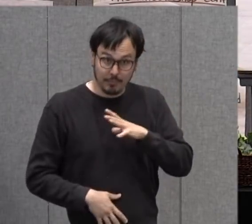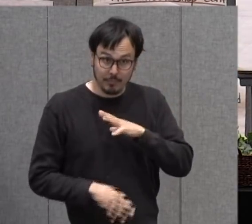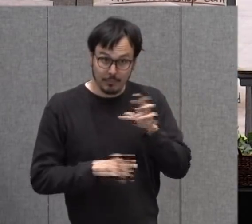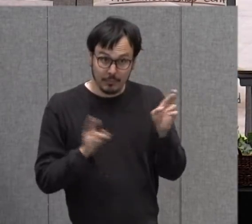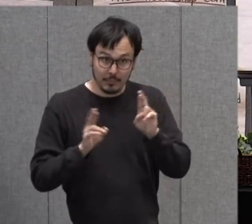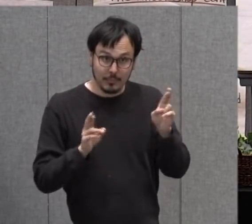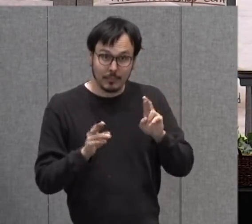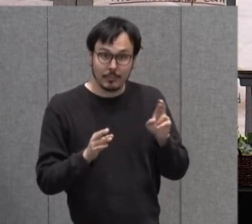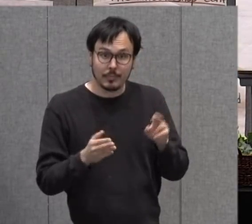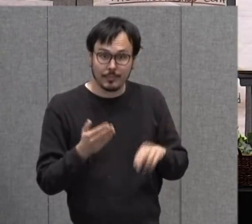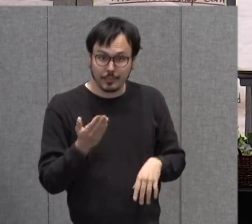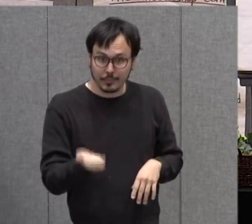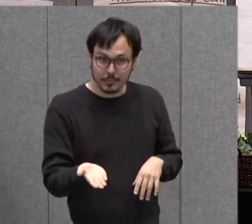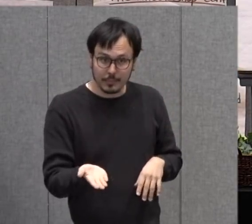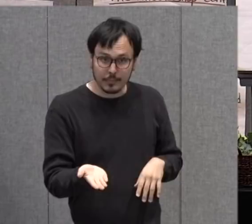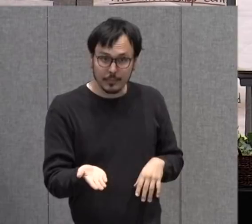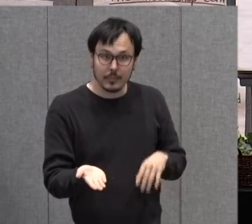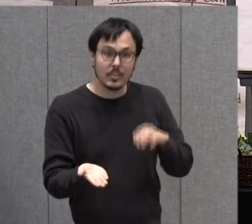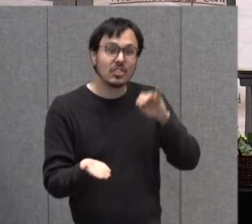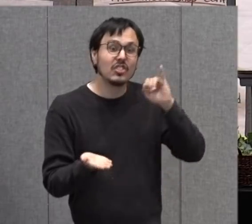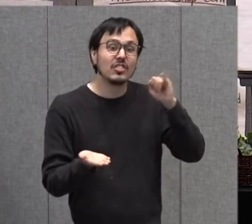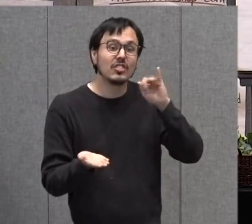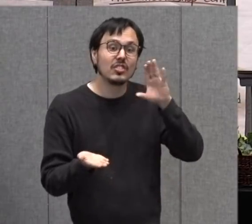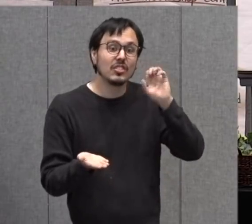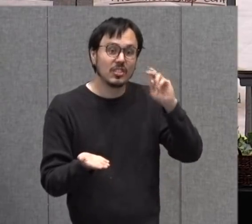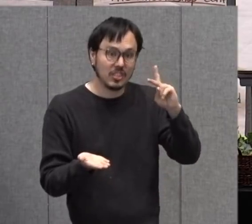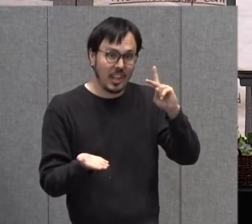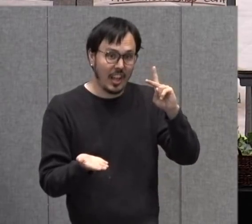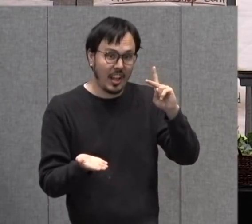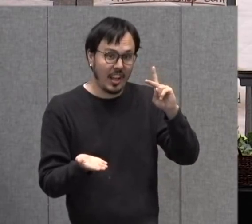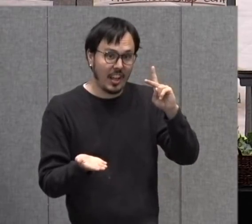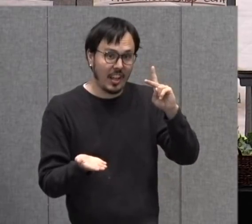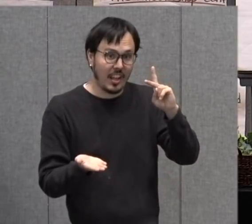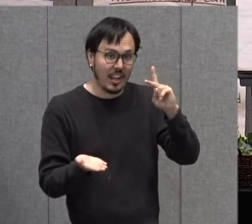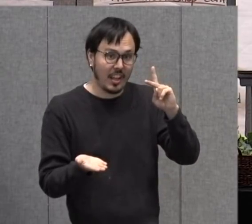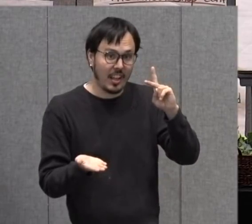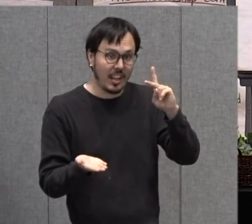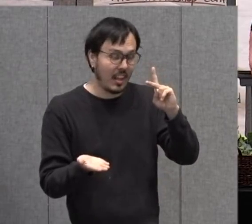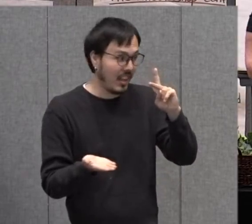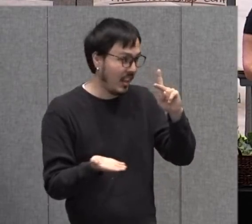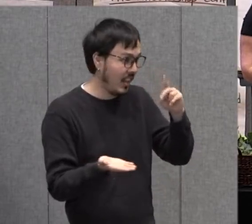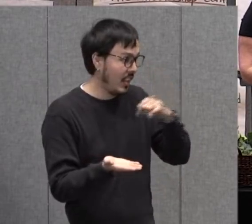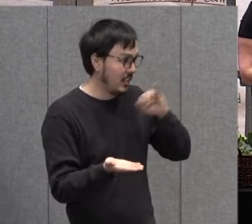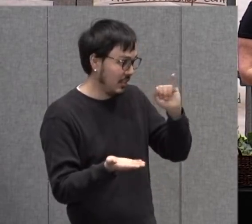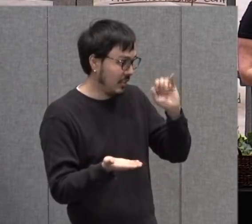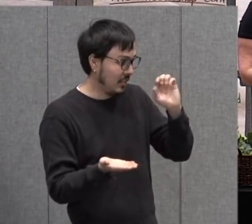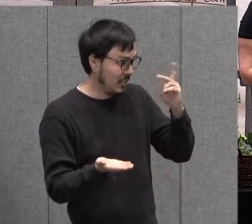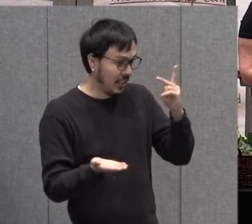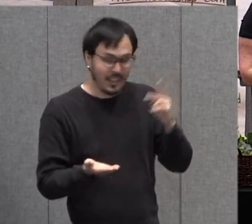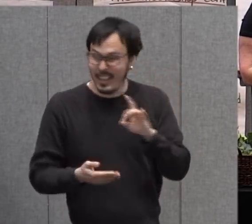Ready. Jack. I got an eight. All right, so do you remember how much the jack was worth?